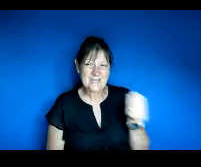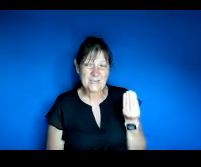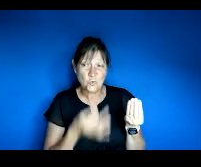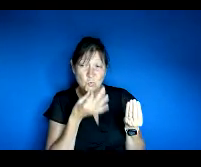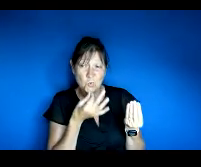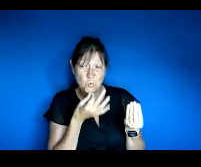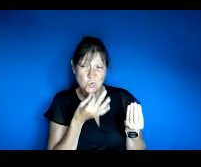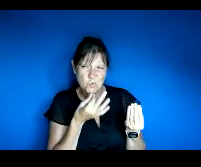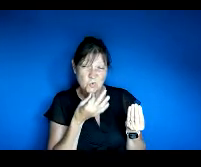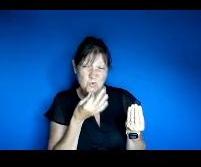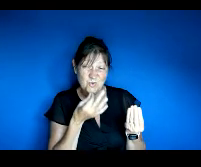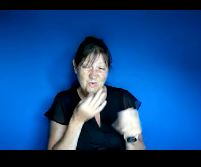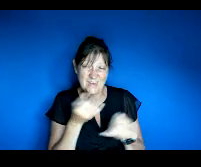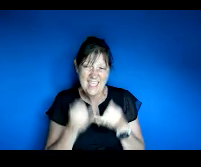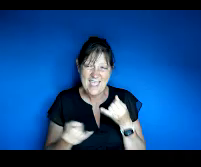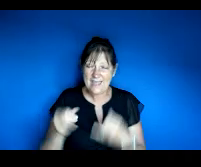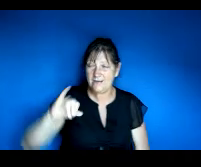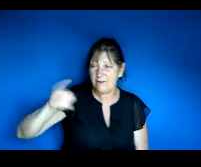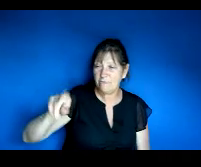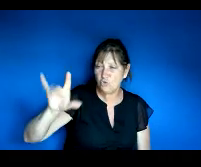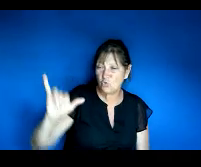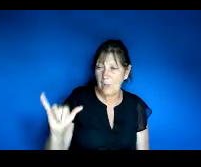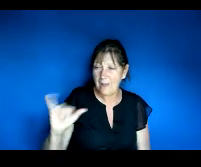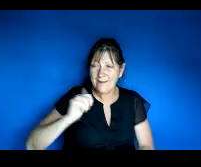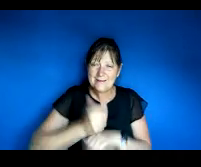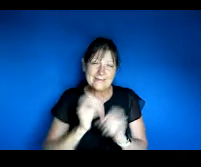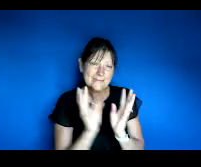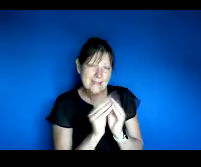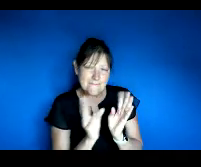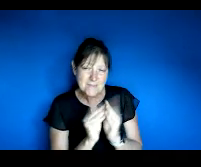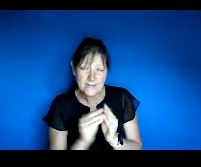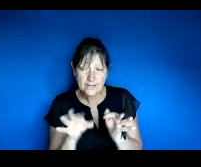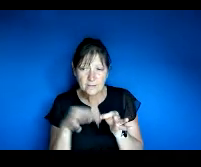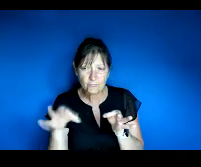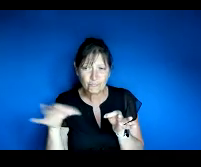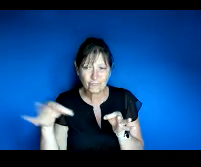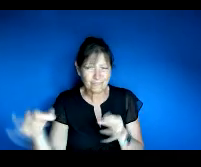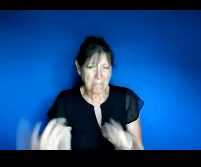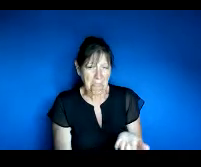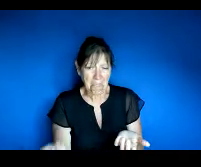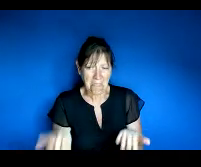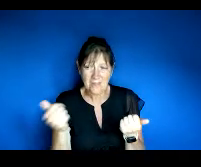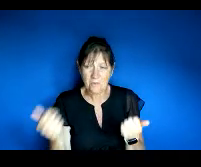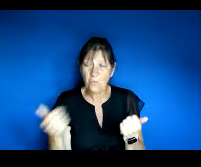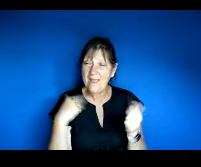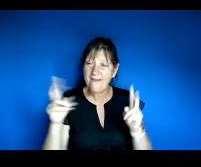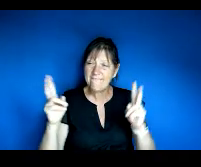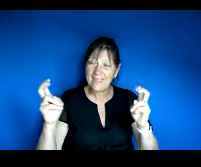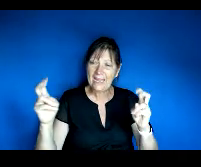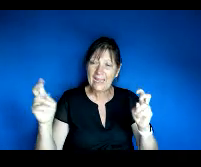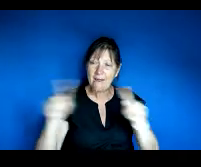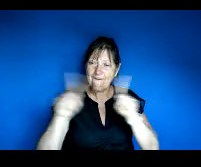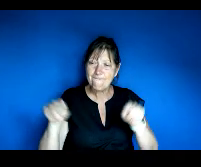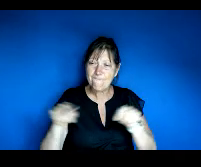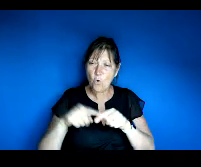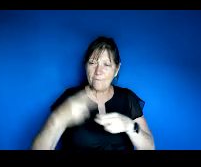by the end of July, and get that meeting set up with us, just no need to wait for that. We have the Getting Started form on our website, and you can get that meeting started now.